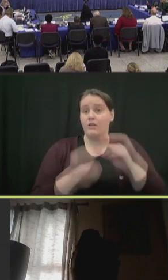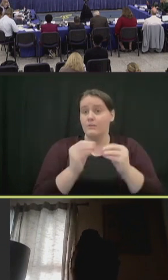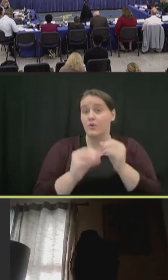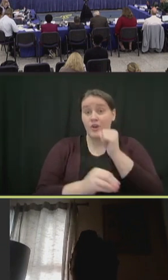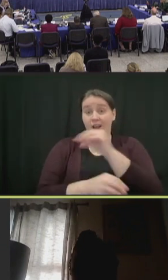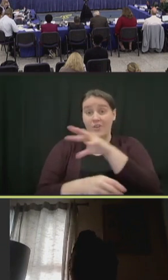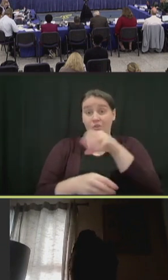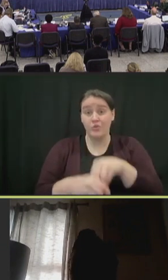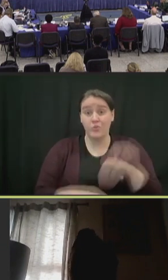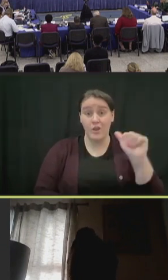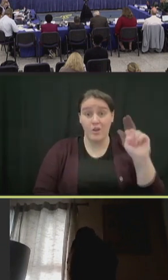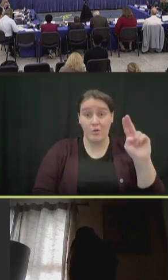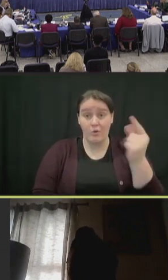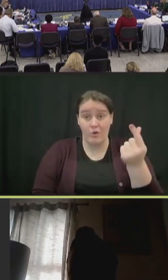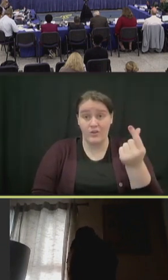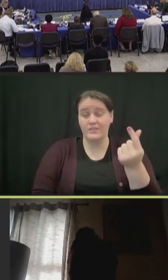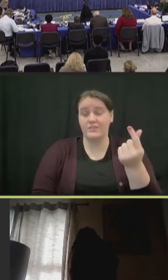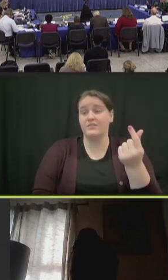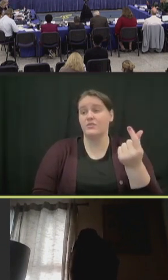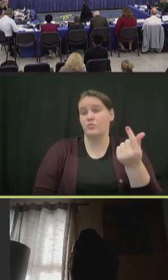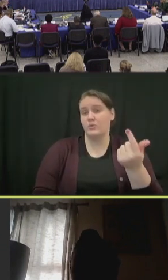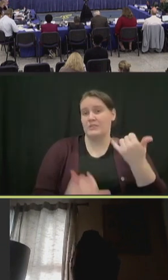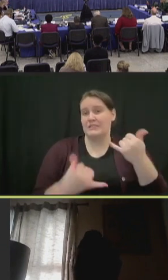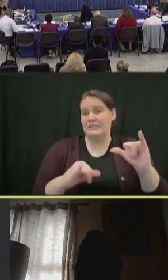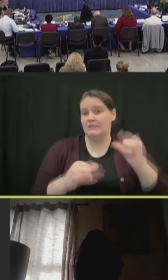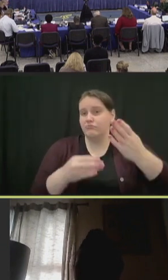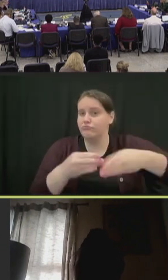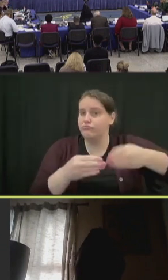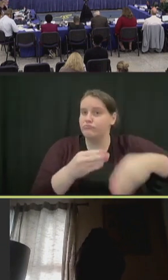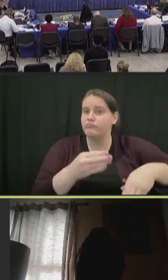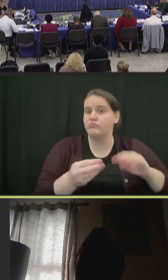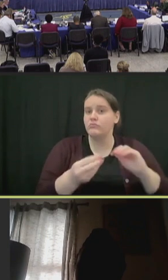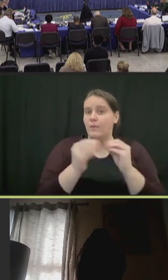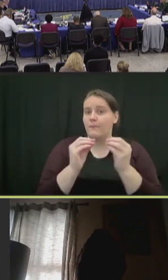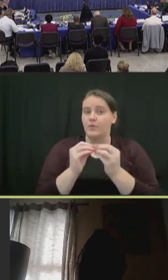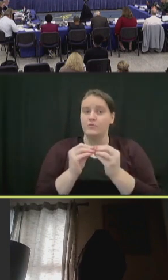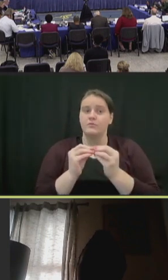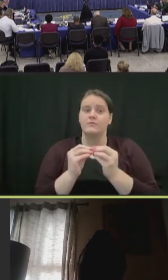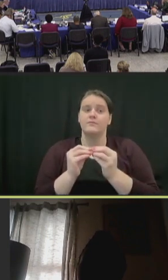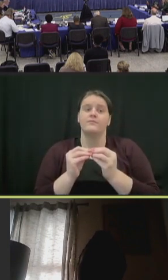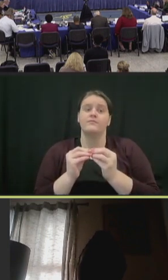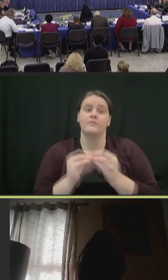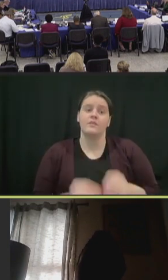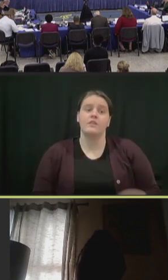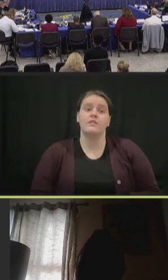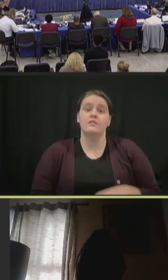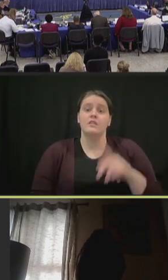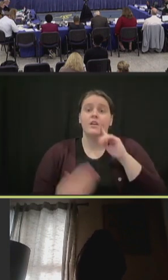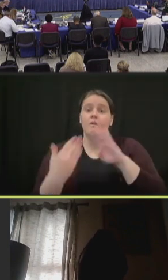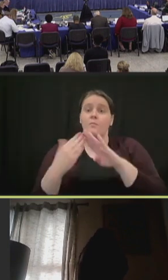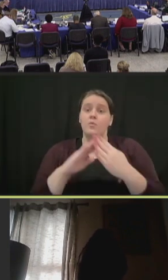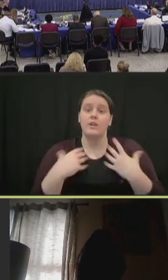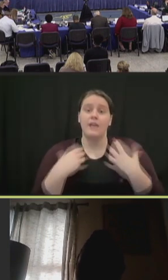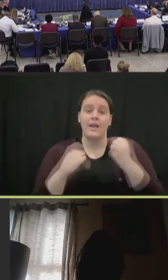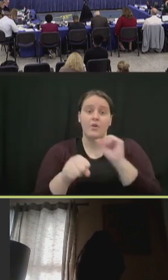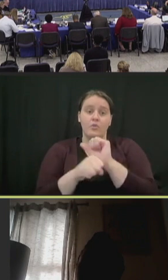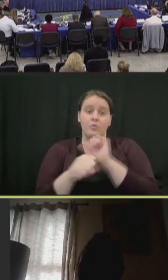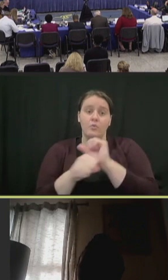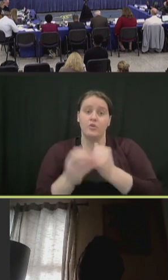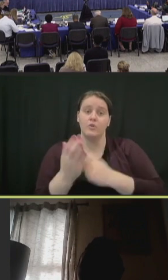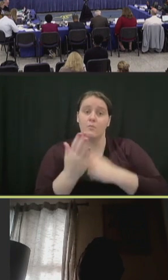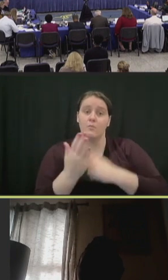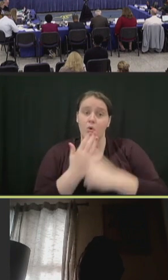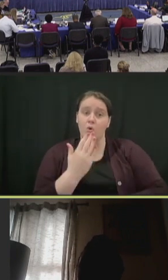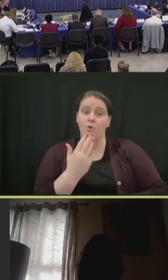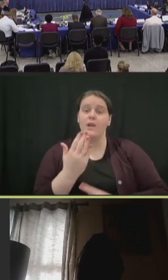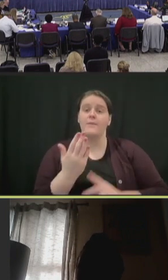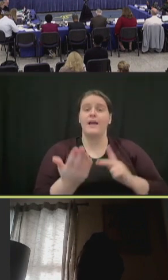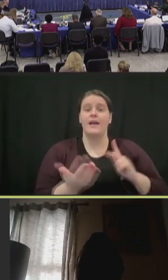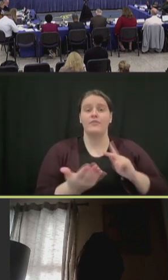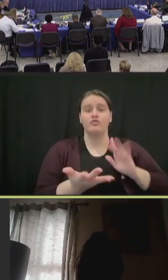The CHWs under the CHAMPS program has interacted with 15,000 migrants -- over 15,000 migrants that